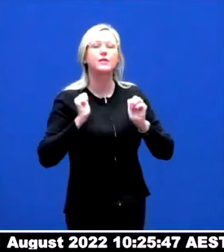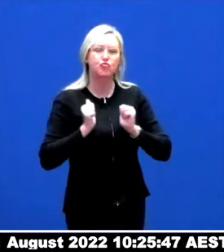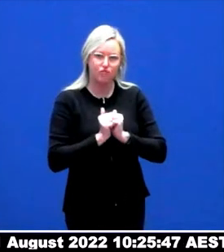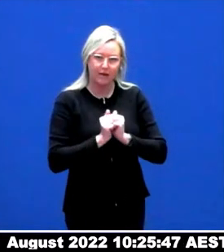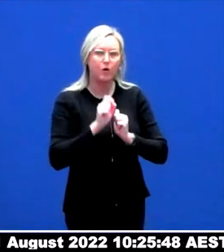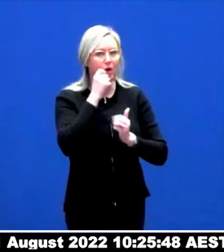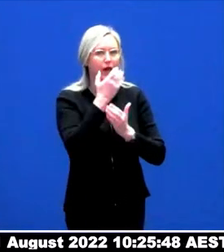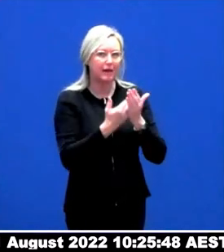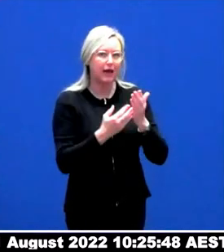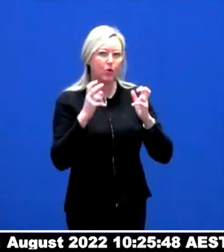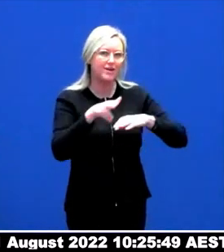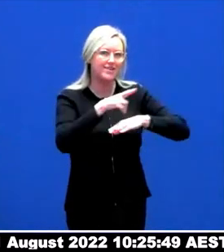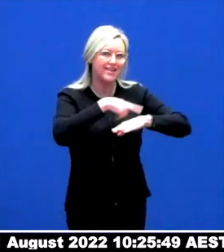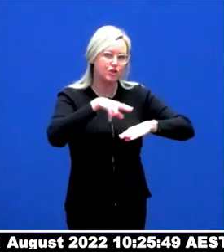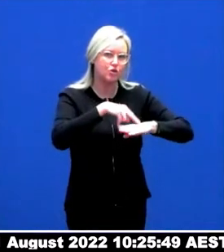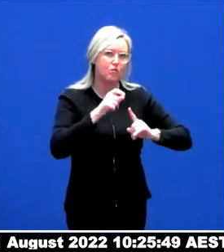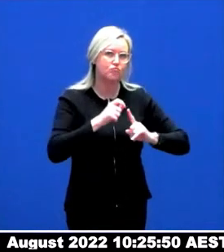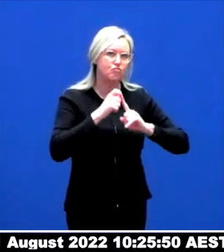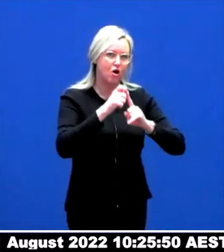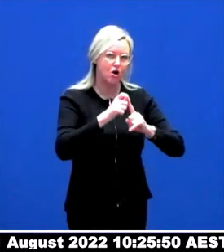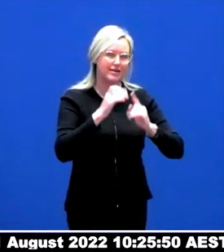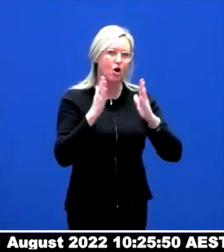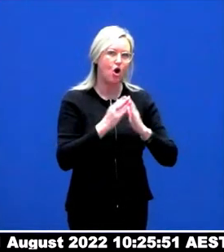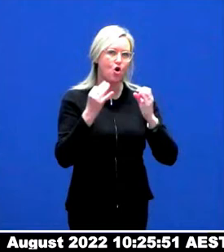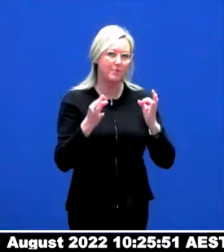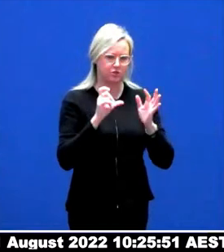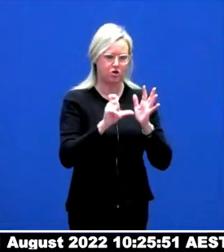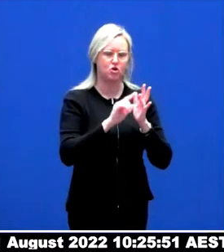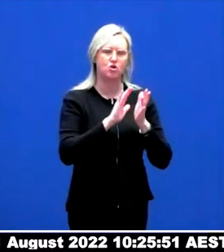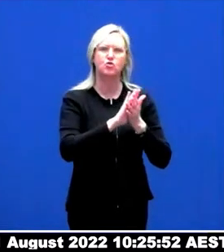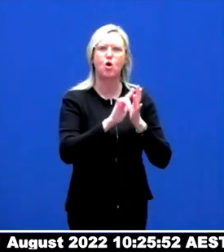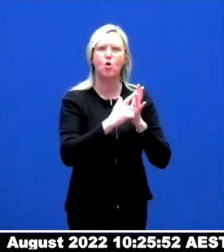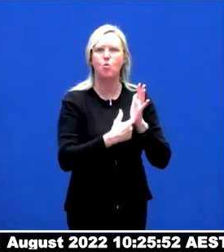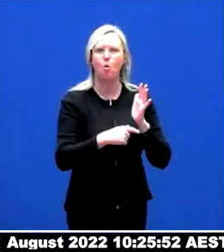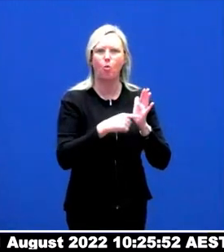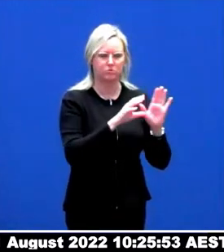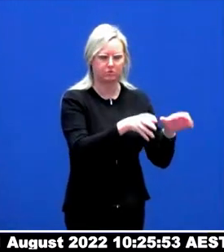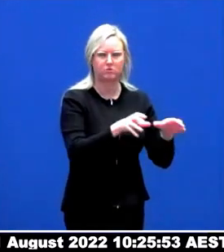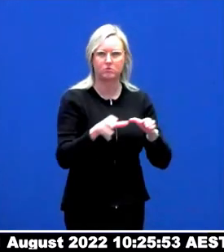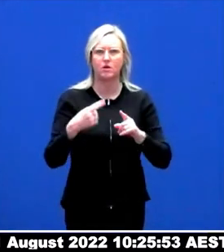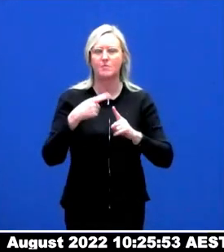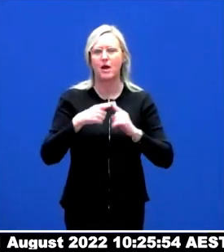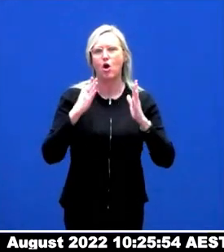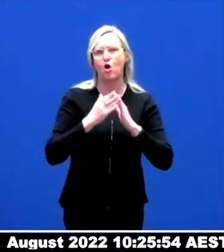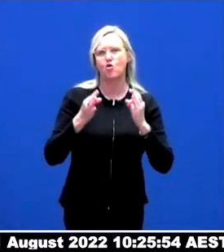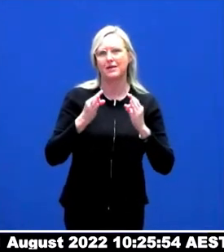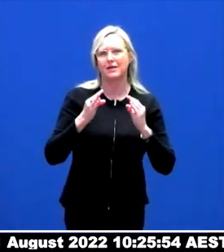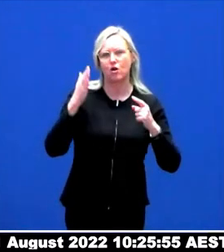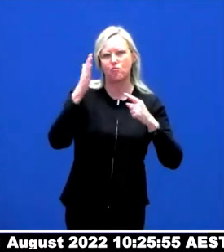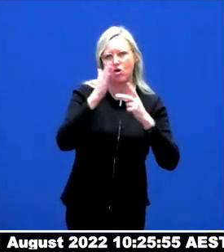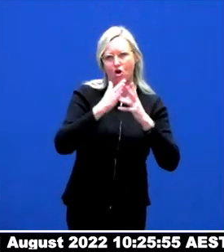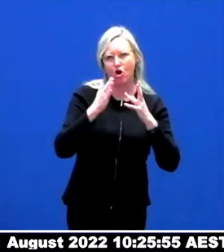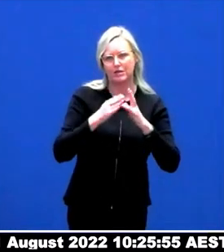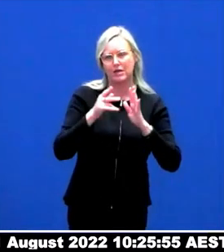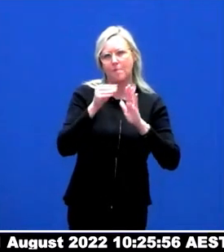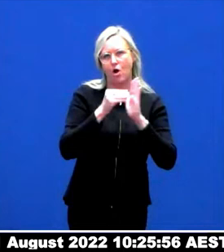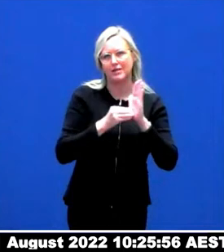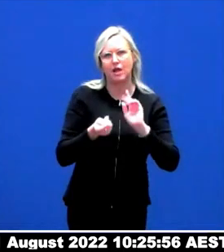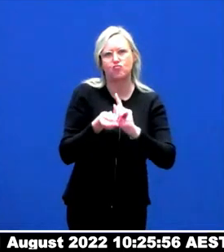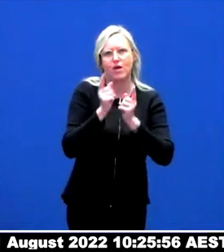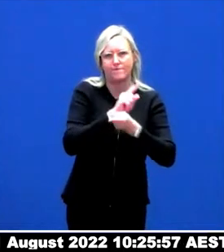national priority homelessness cohorts and homelessness priority reform areas, and can I